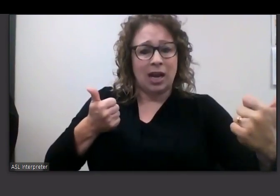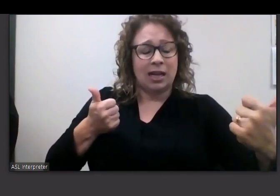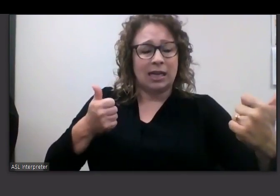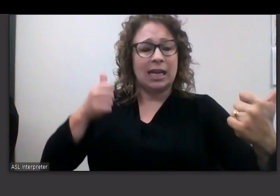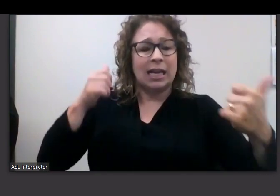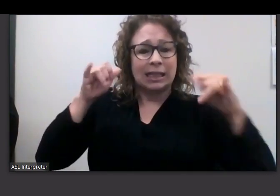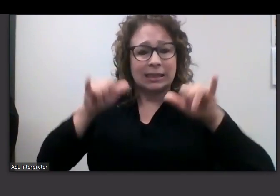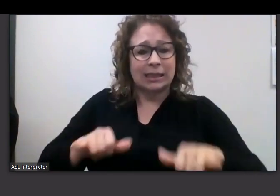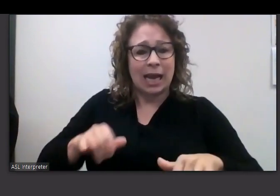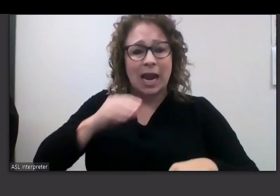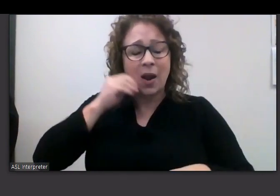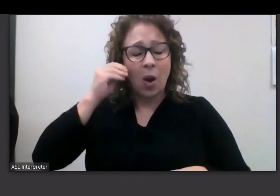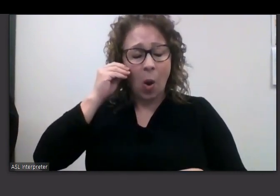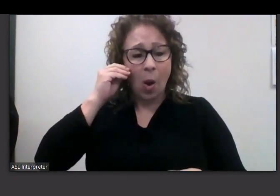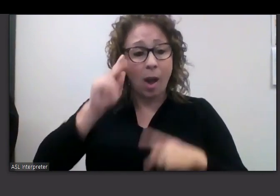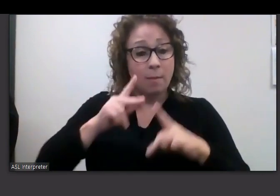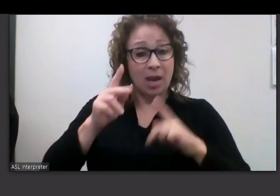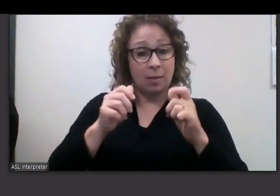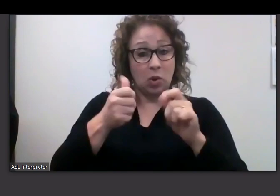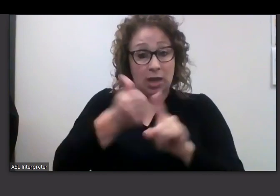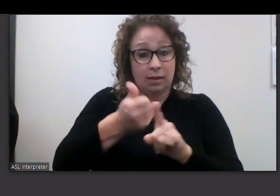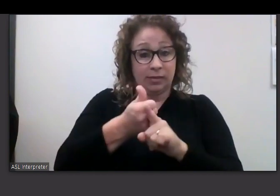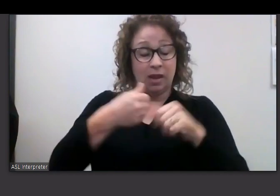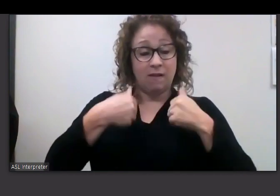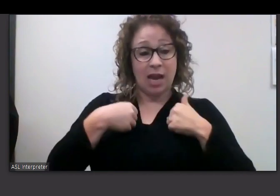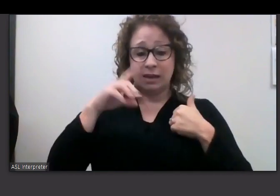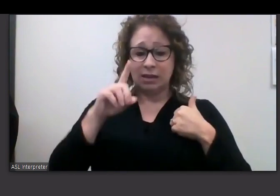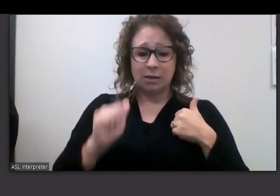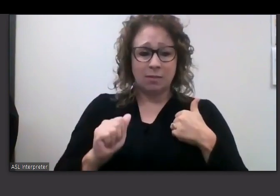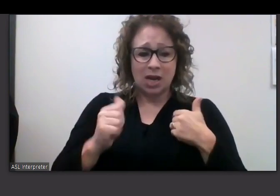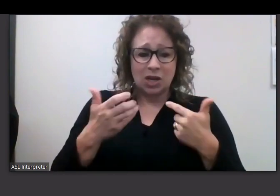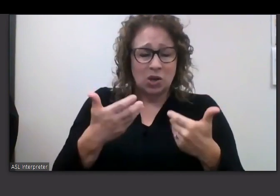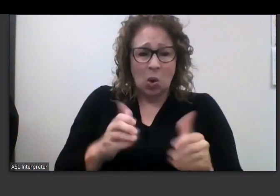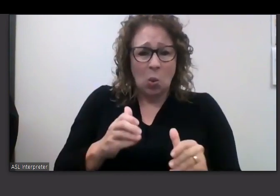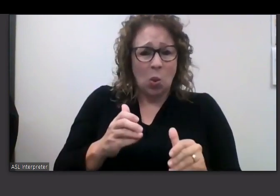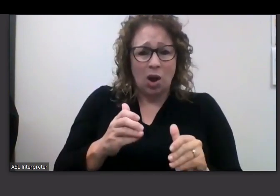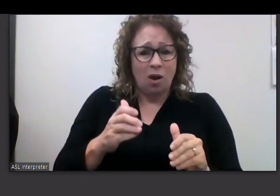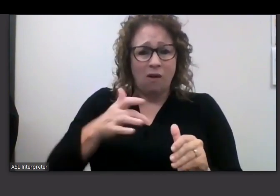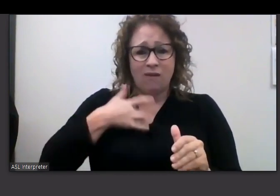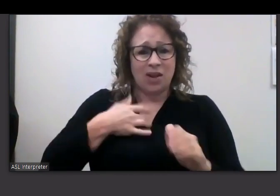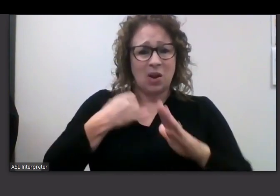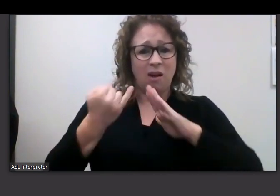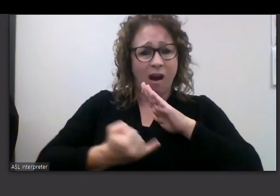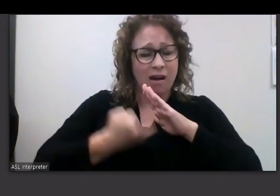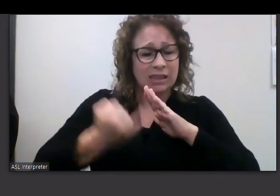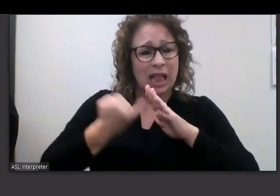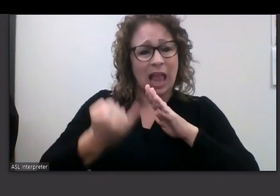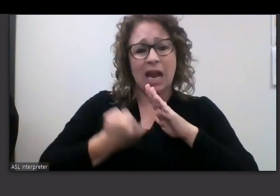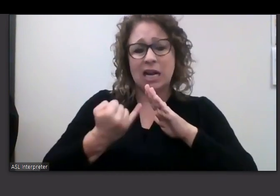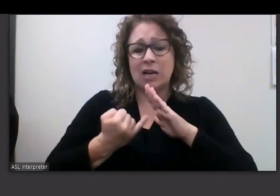People with disabilities do not want to feel isolated or left out.